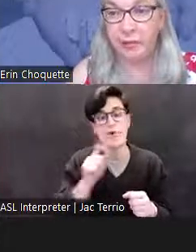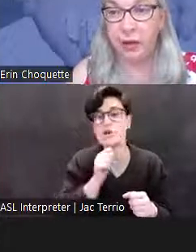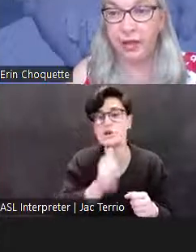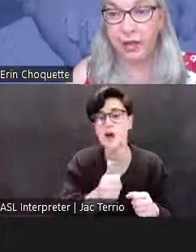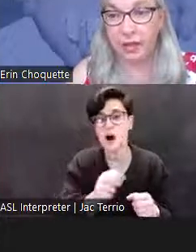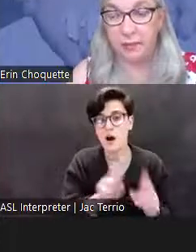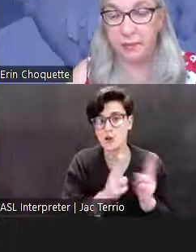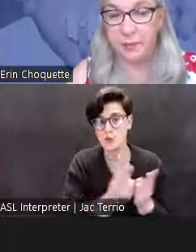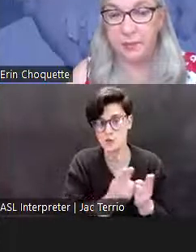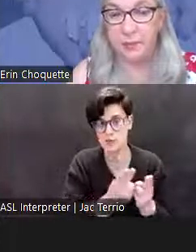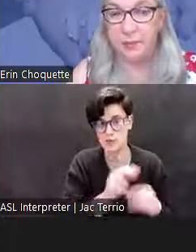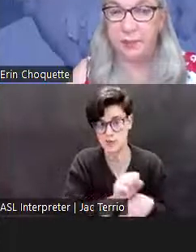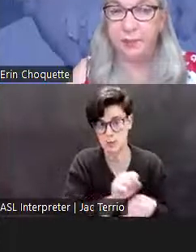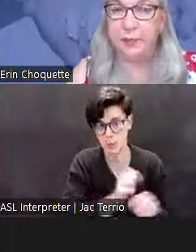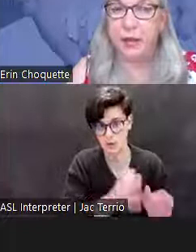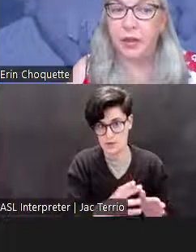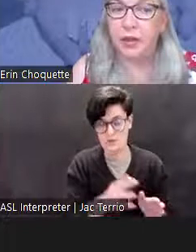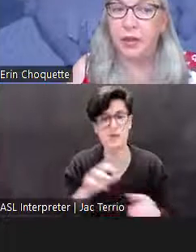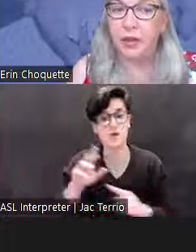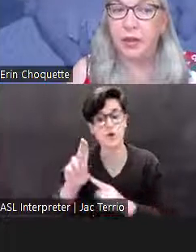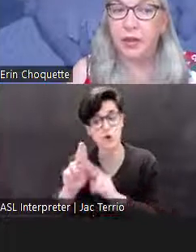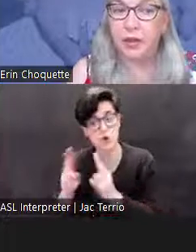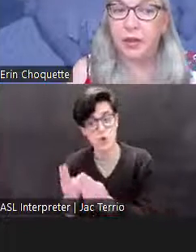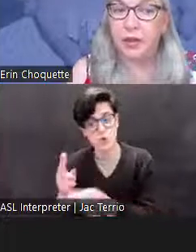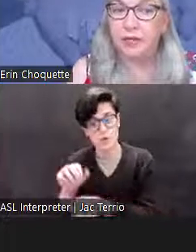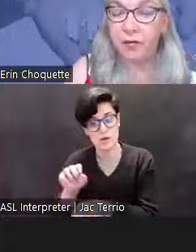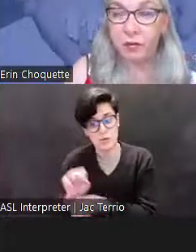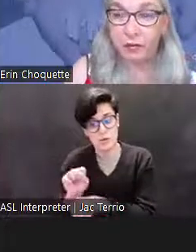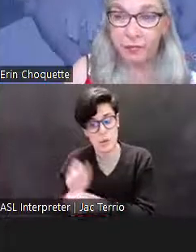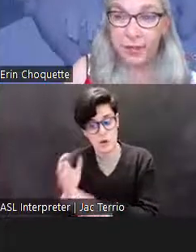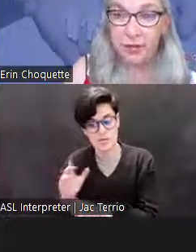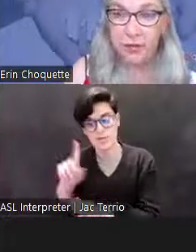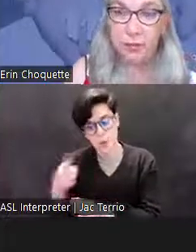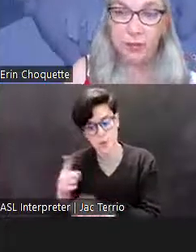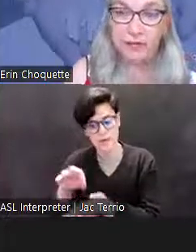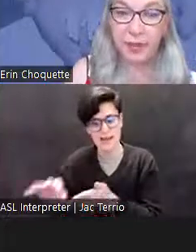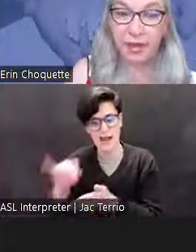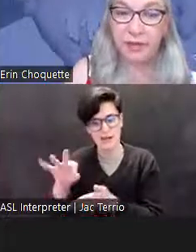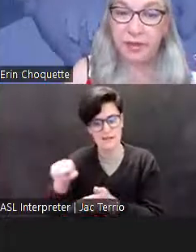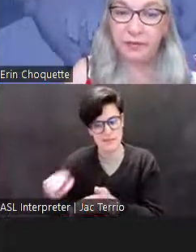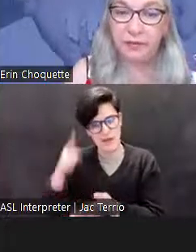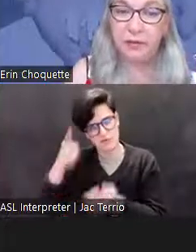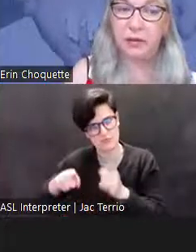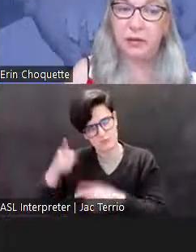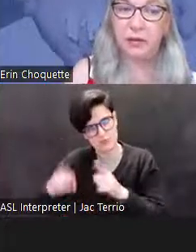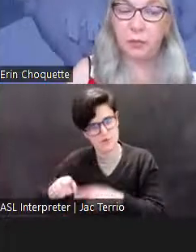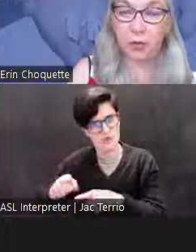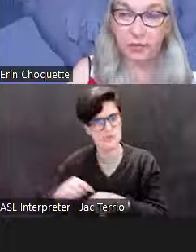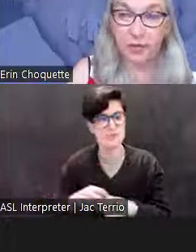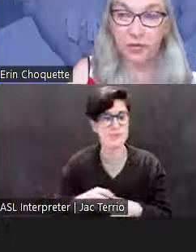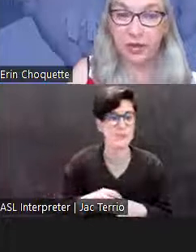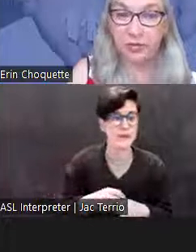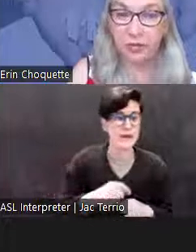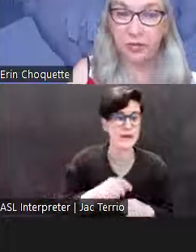bargain in the Federal government. 15:48:10 Municipalities, boards of education,